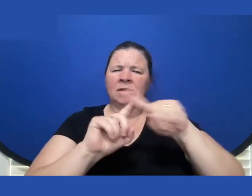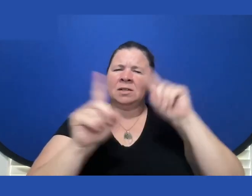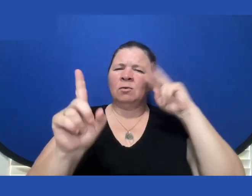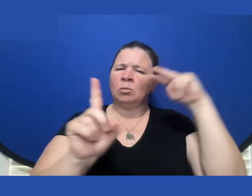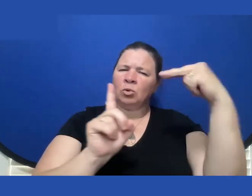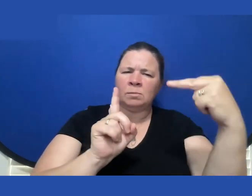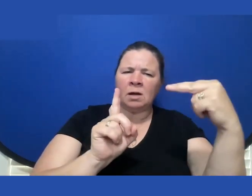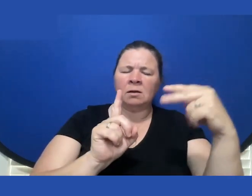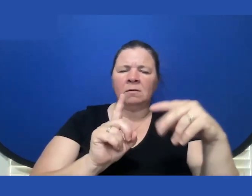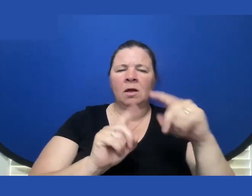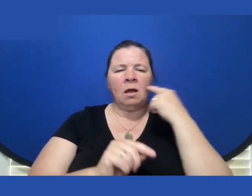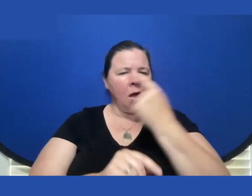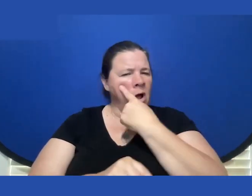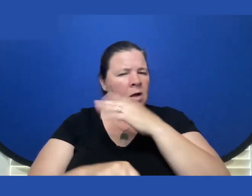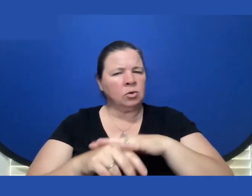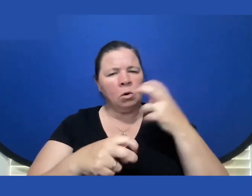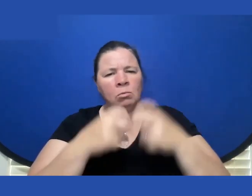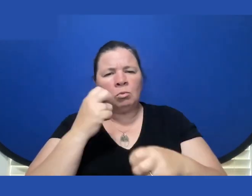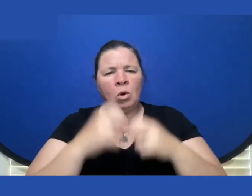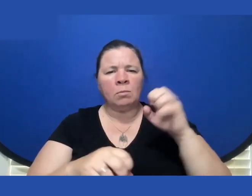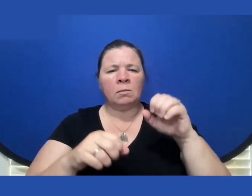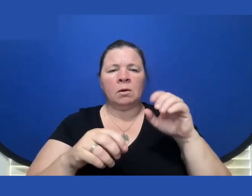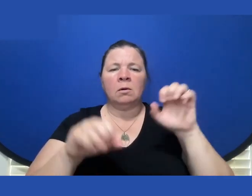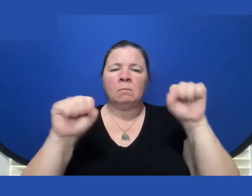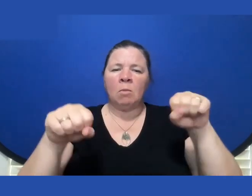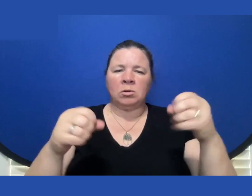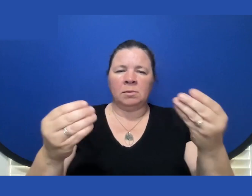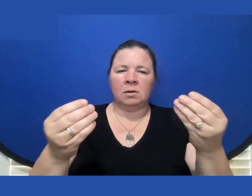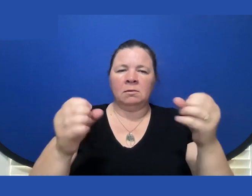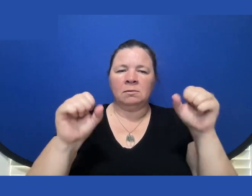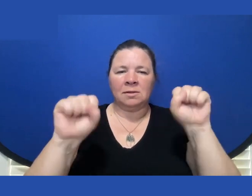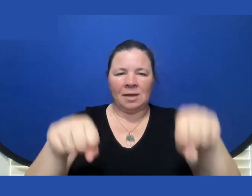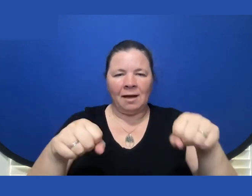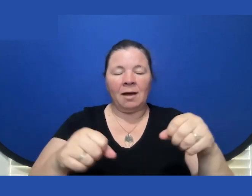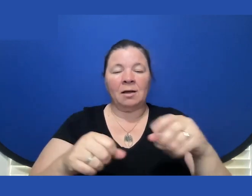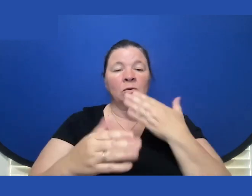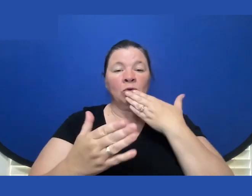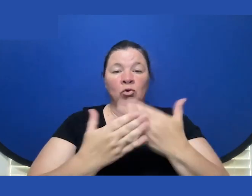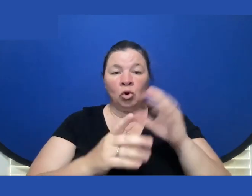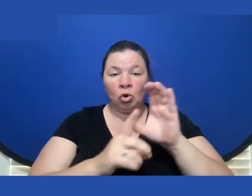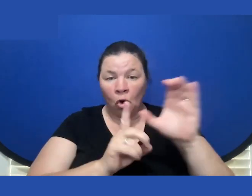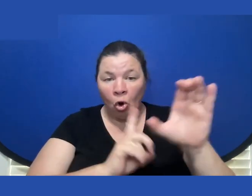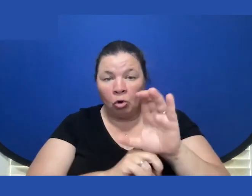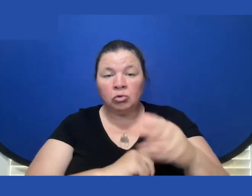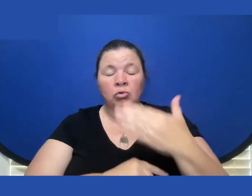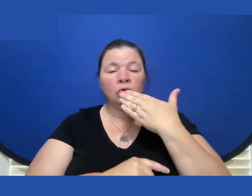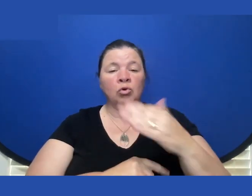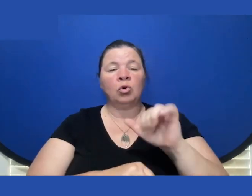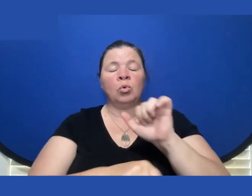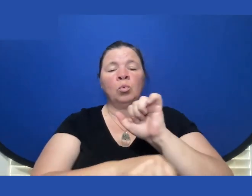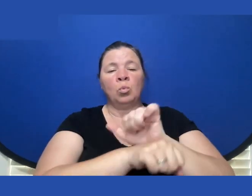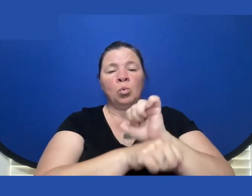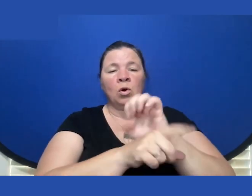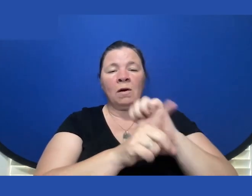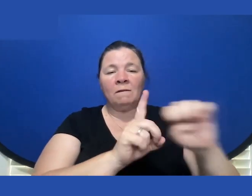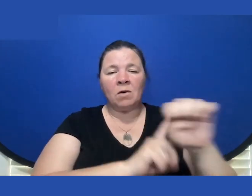and eyes on a problem as you possibly can. And that I think makes for a great culture, great work environment, and great outcomes as a business.